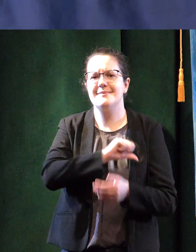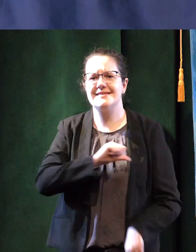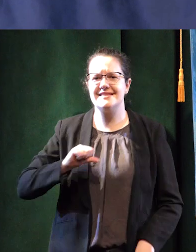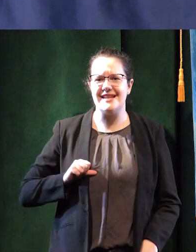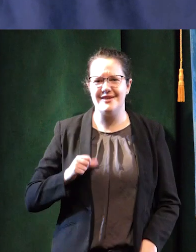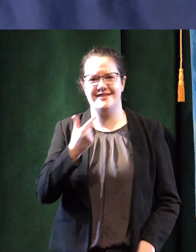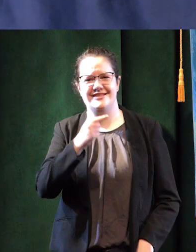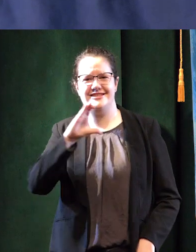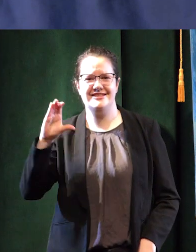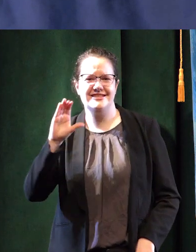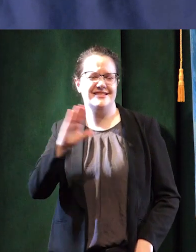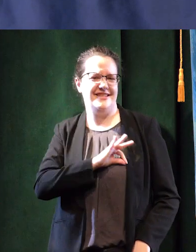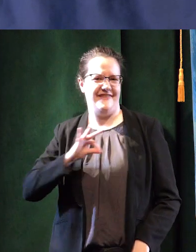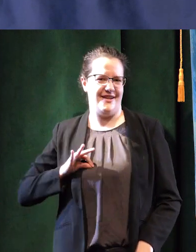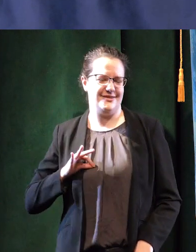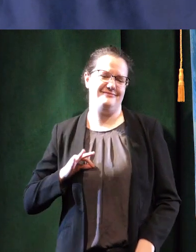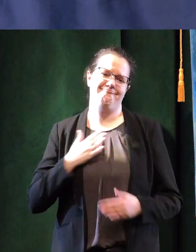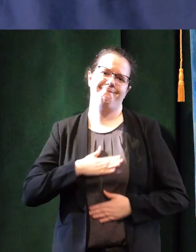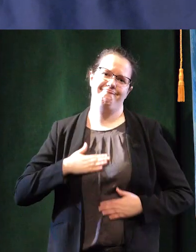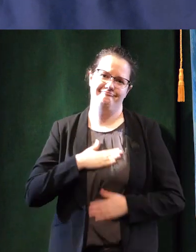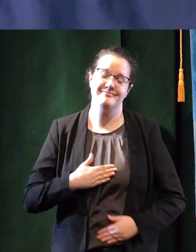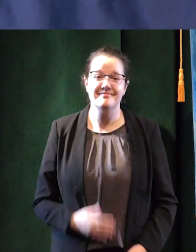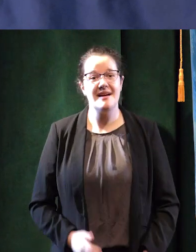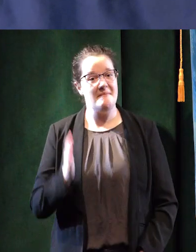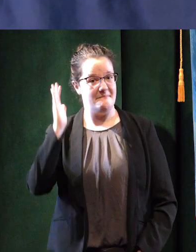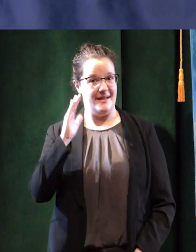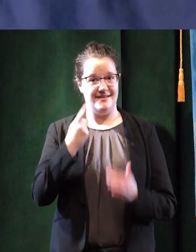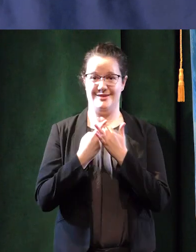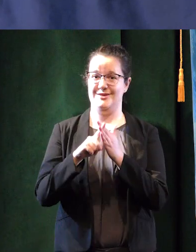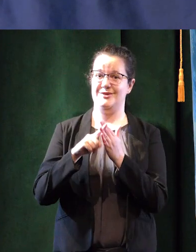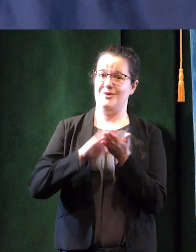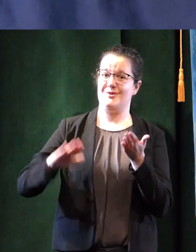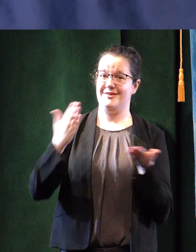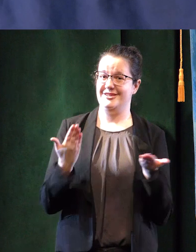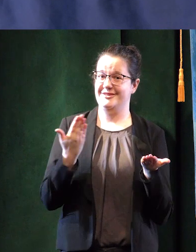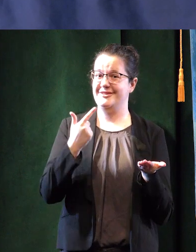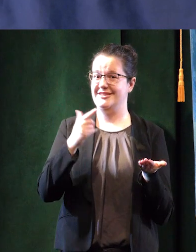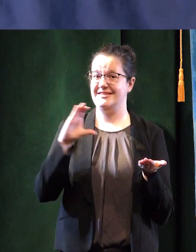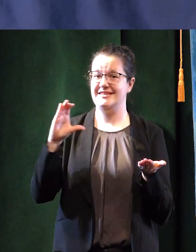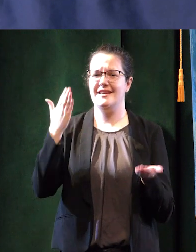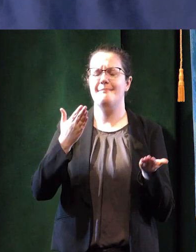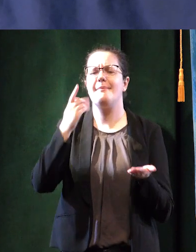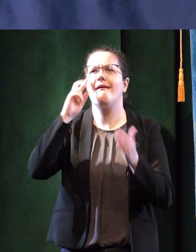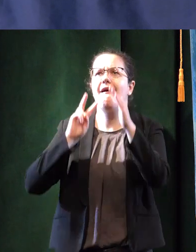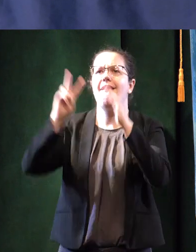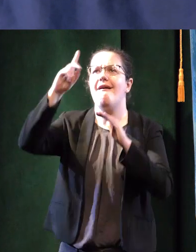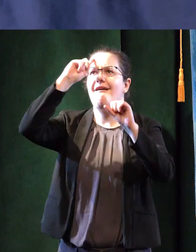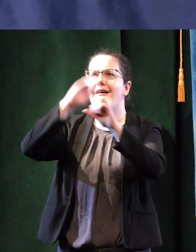Genesee Community College when you started your academic career at Genesee you may have envisioned the day you received your diploma surrounded by